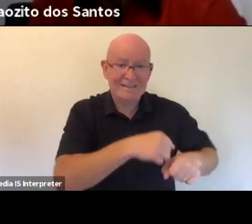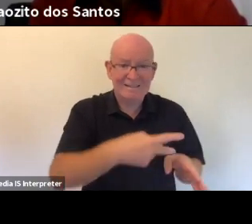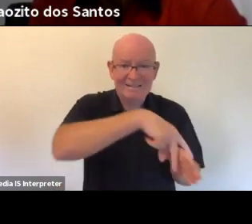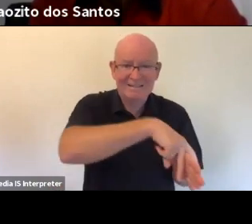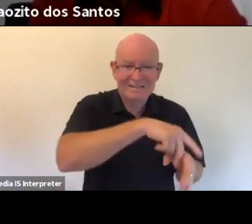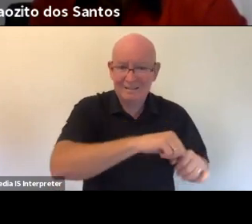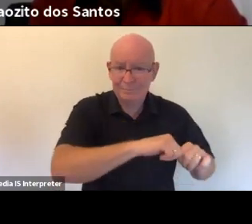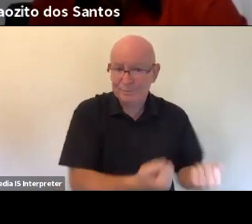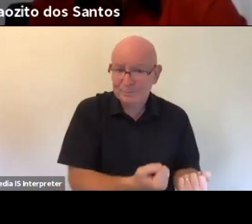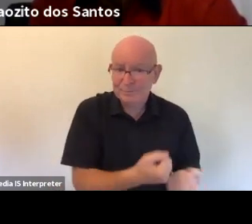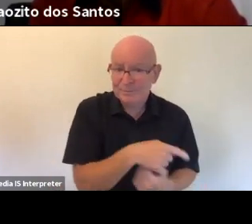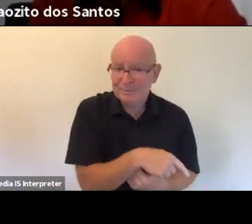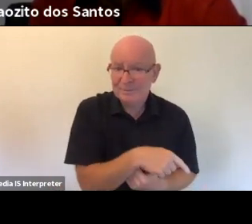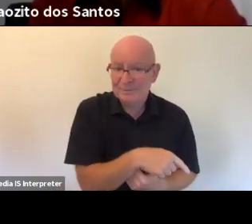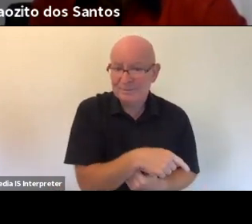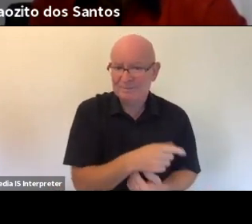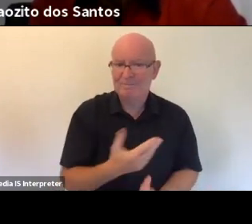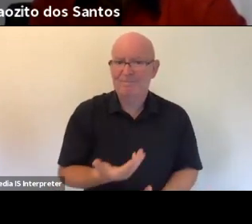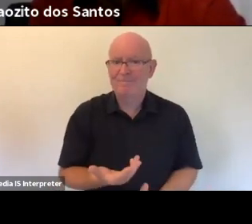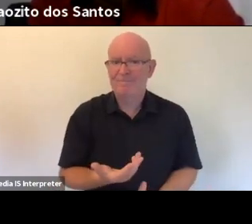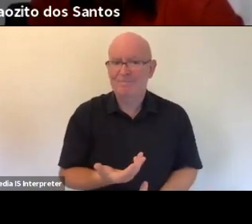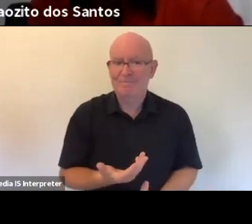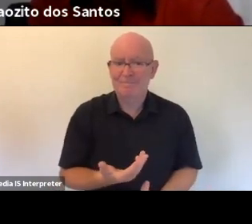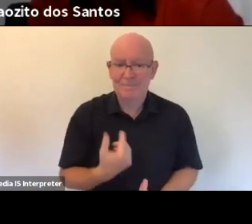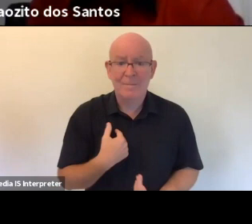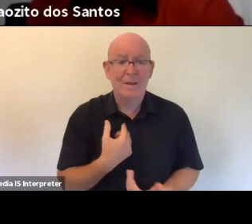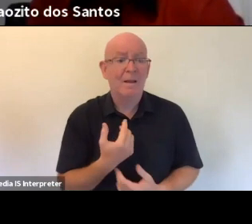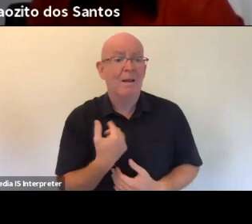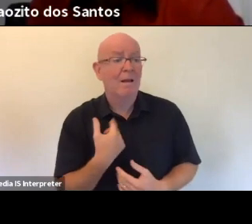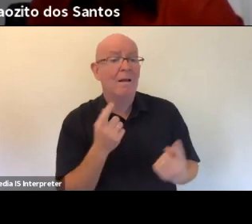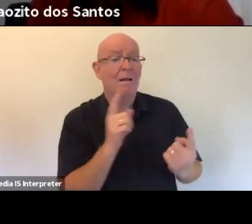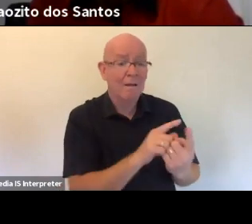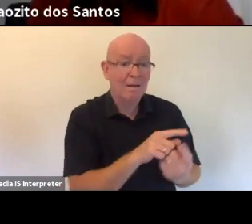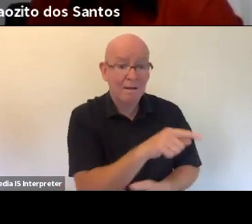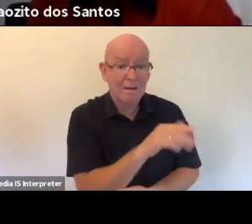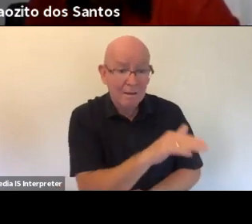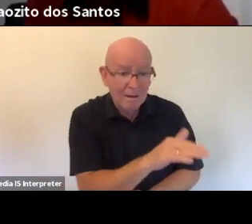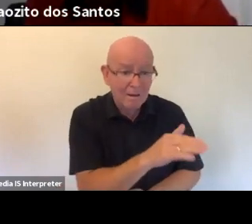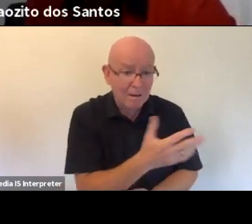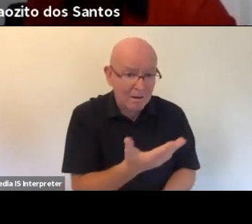And he is having difficulty to get money,